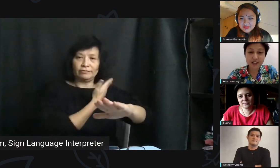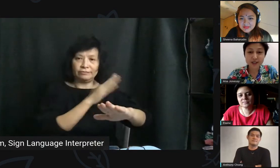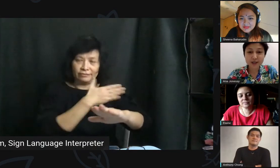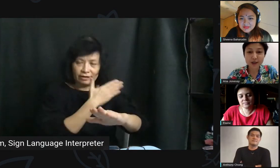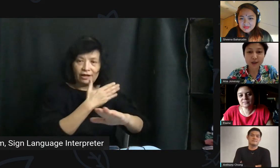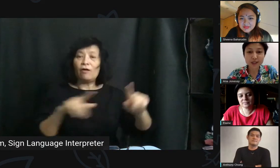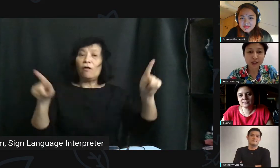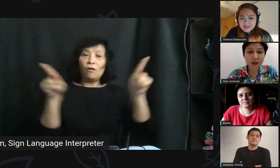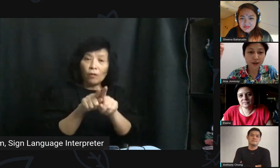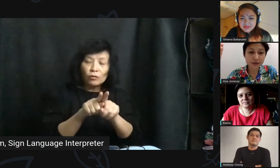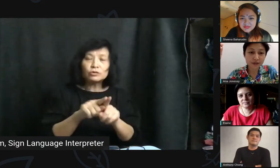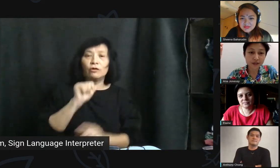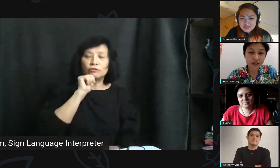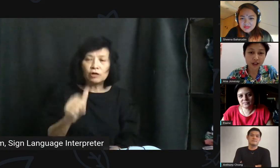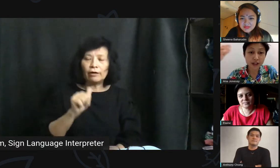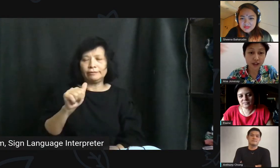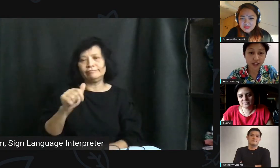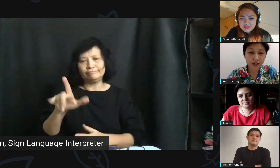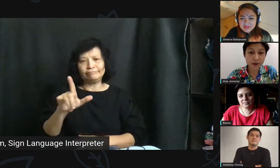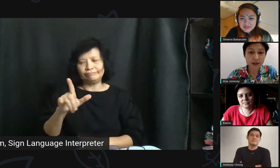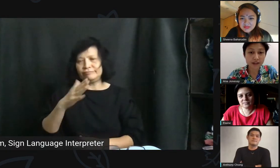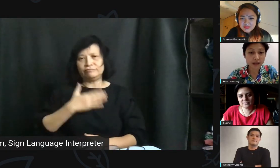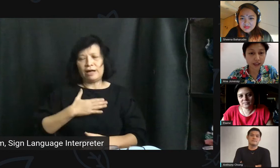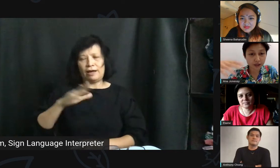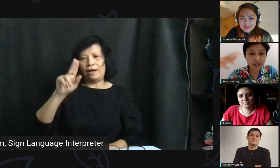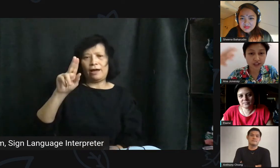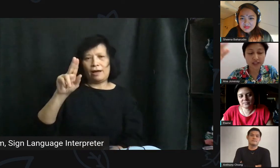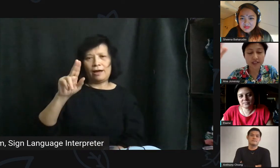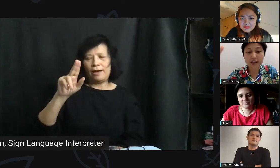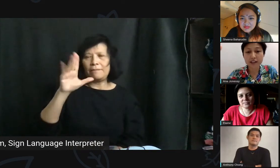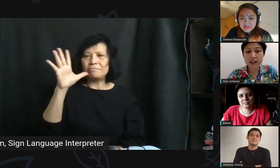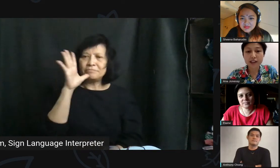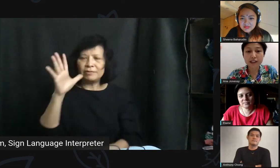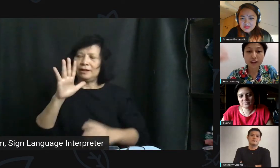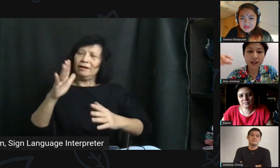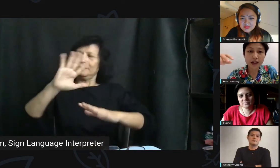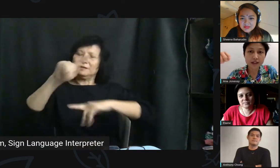So there was a lot of learning about languages and learning how